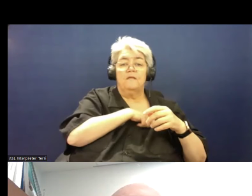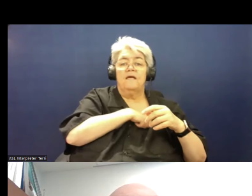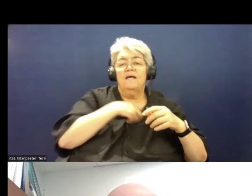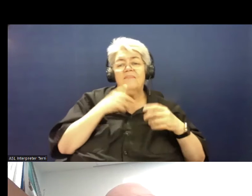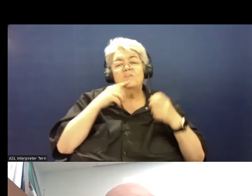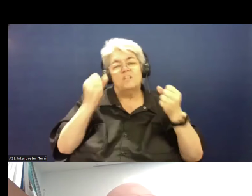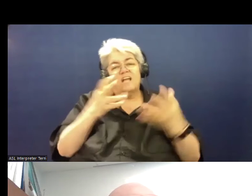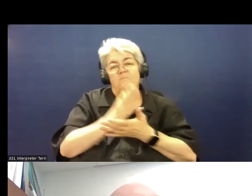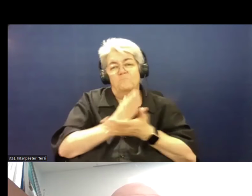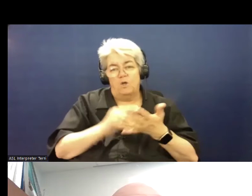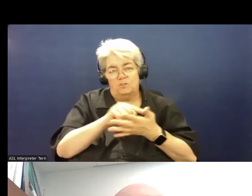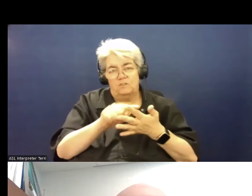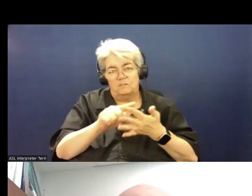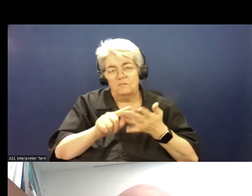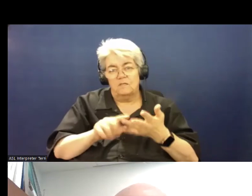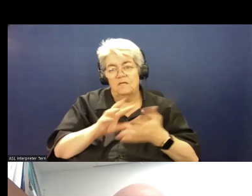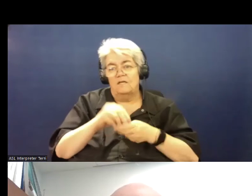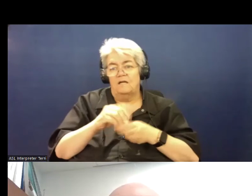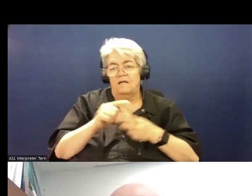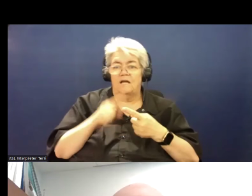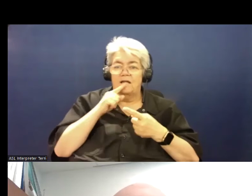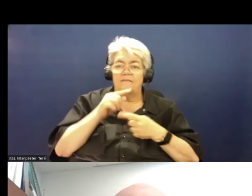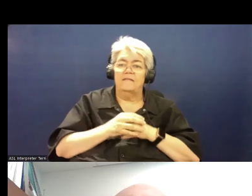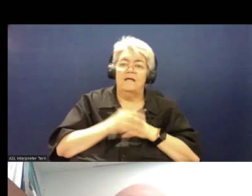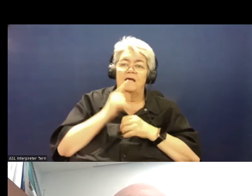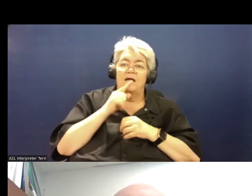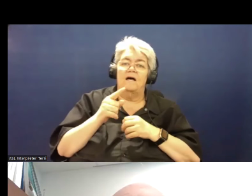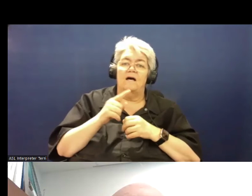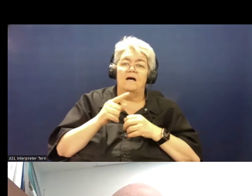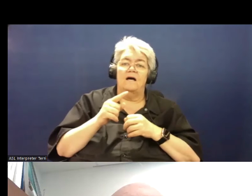INCLUDING SAFETY AND OTHER CRITICAL ISSUES